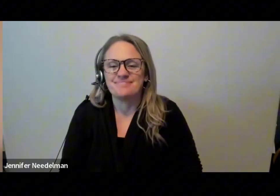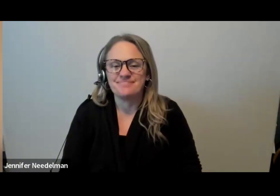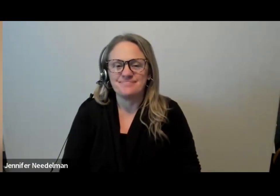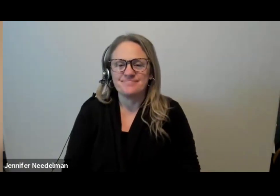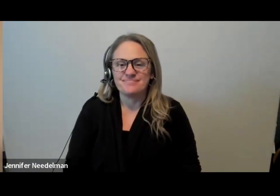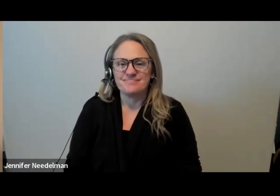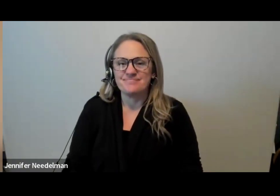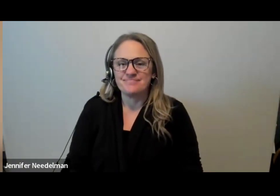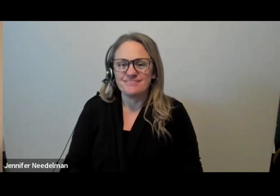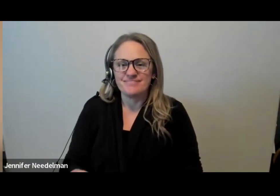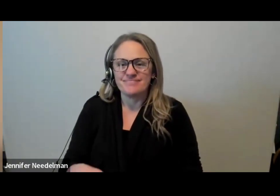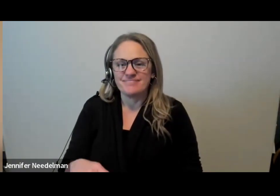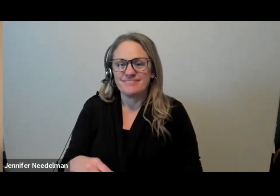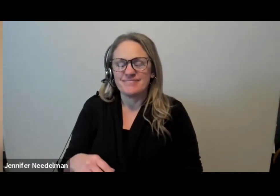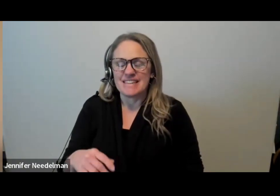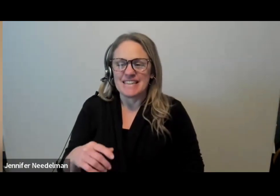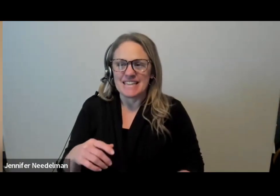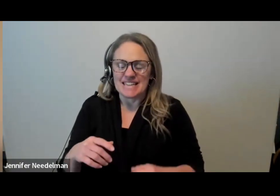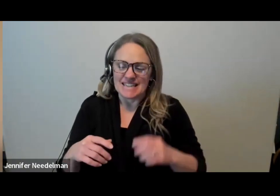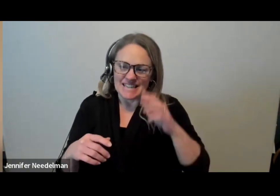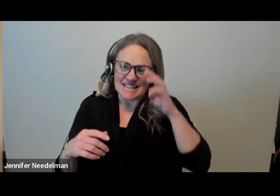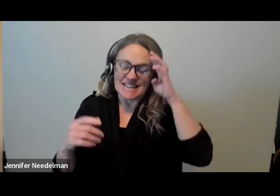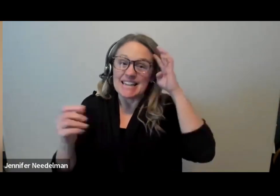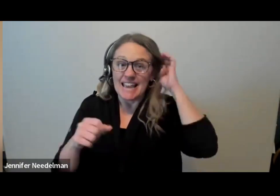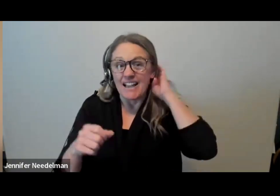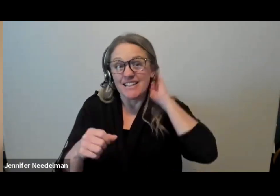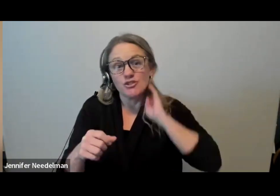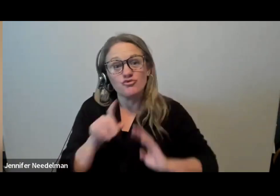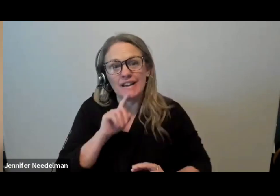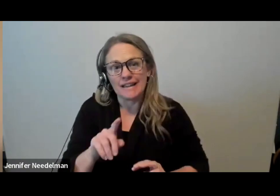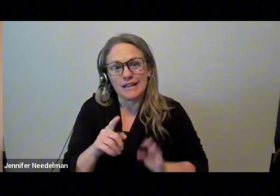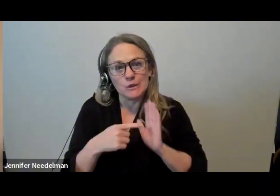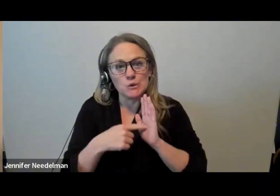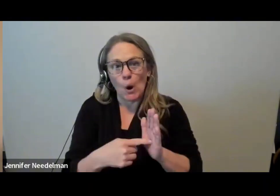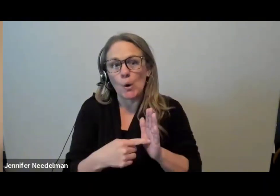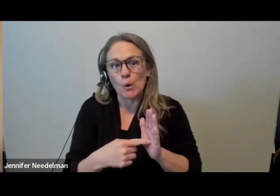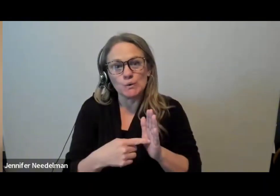I think, I think that's, it's such a, it's such a, a testament to I think what's needed.